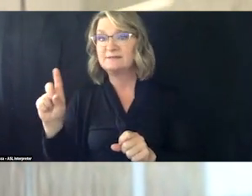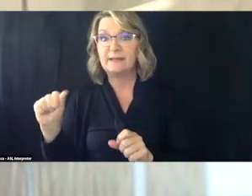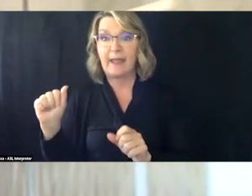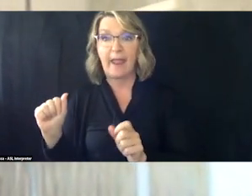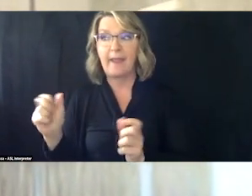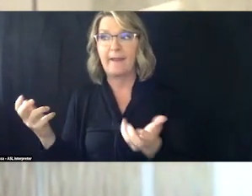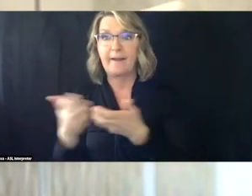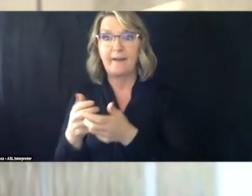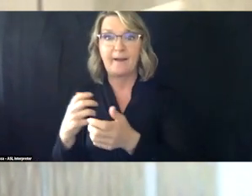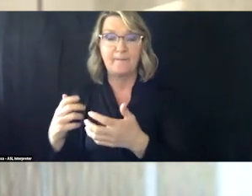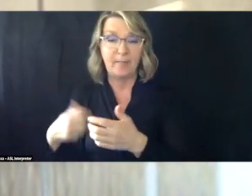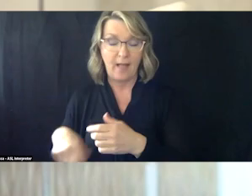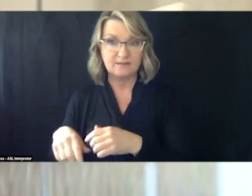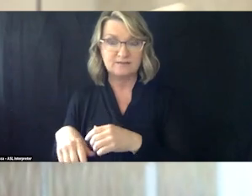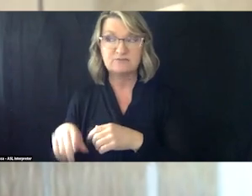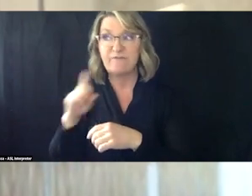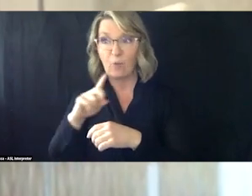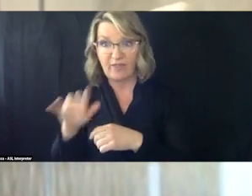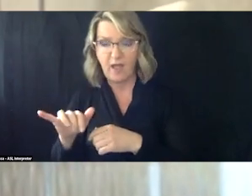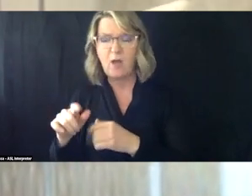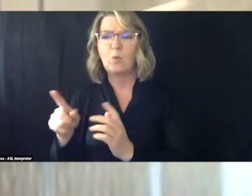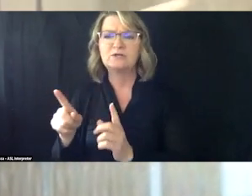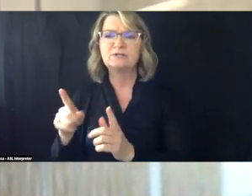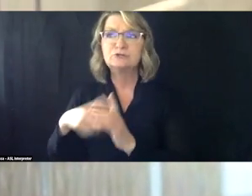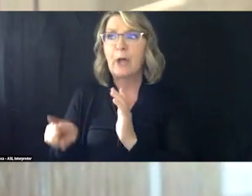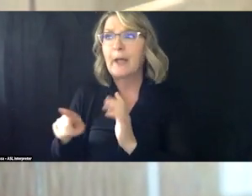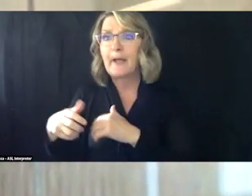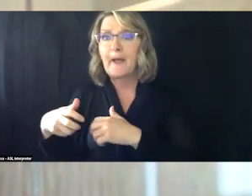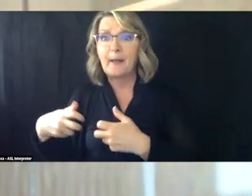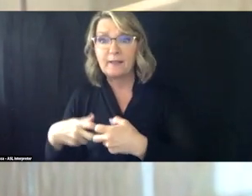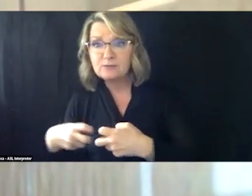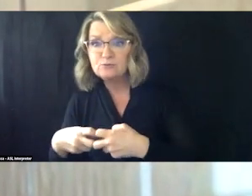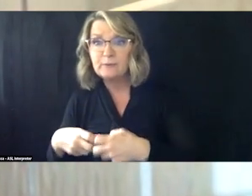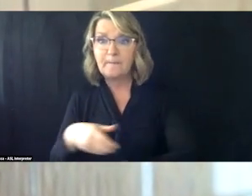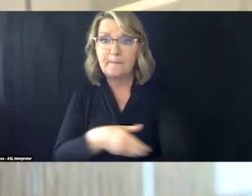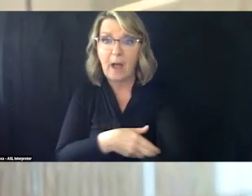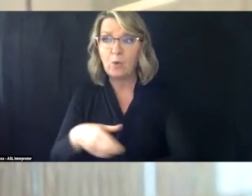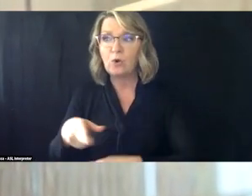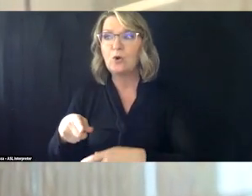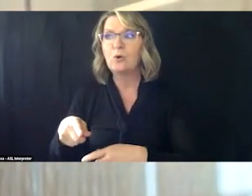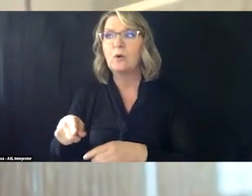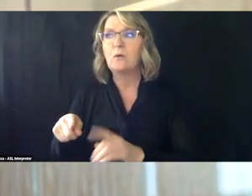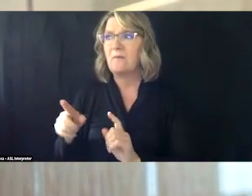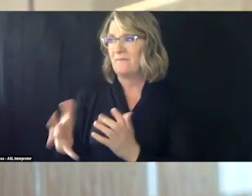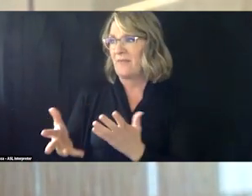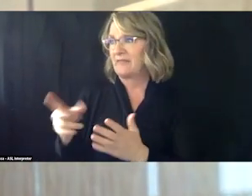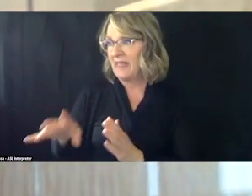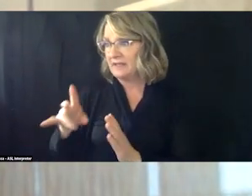compliance inspections but we also check for power but there could be a situation where when we did